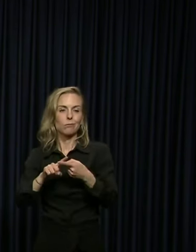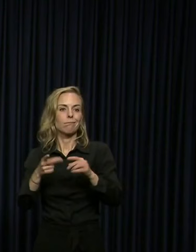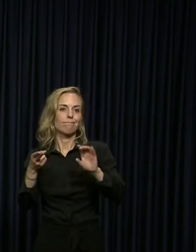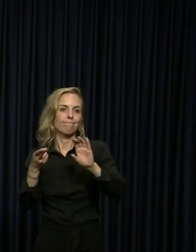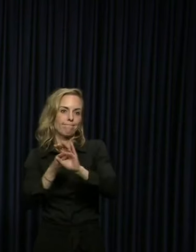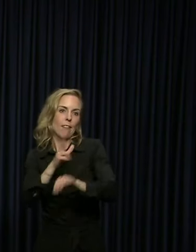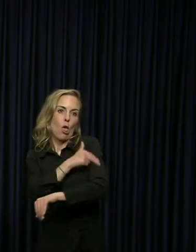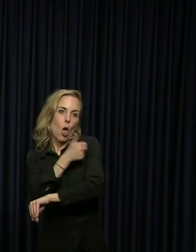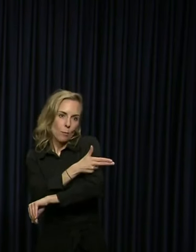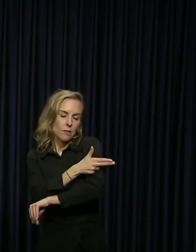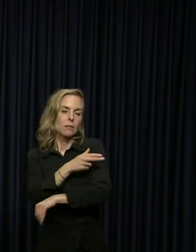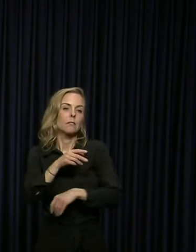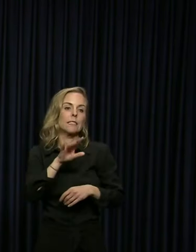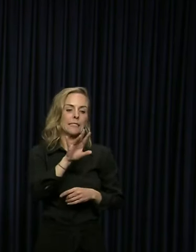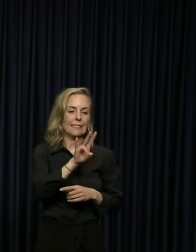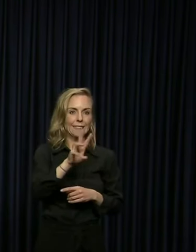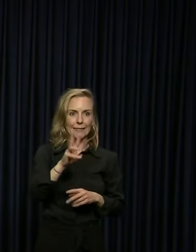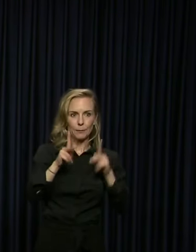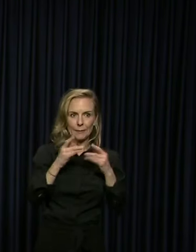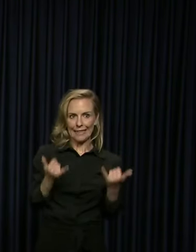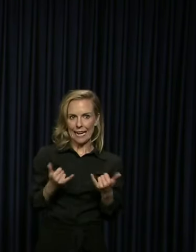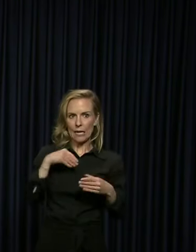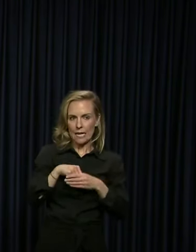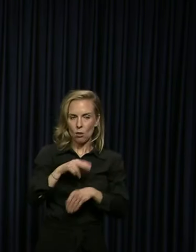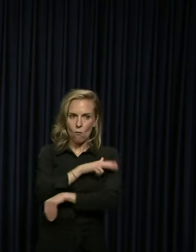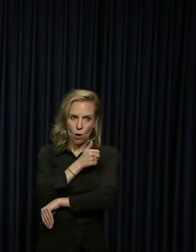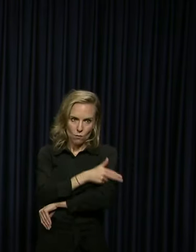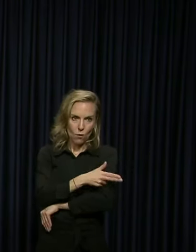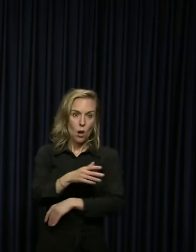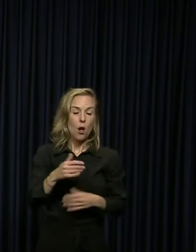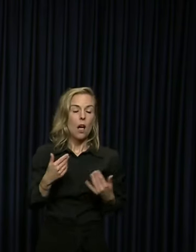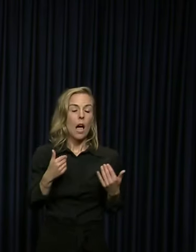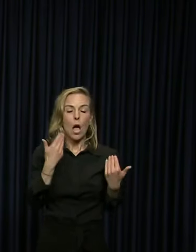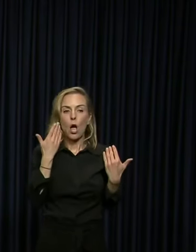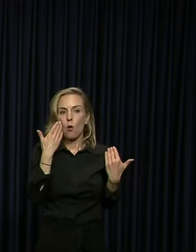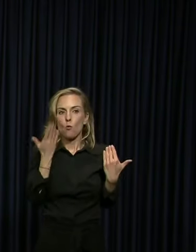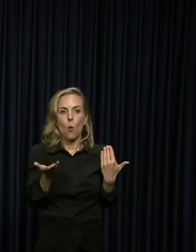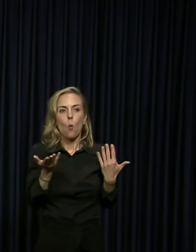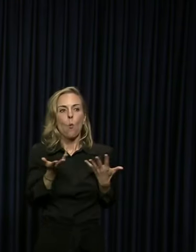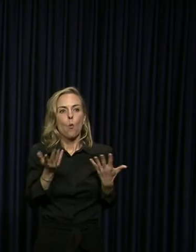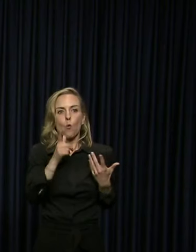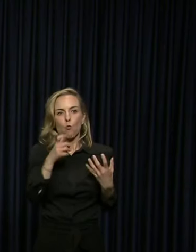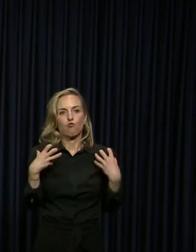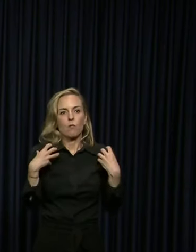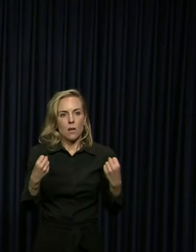EVERYWHERE, THAT ANY COUNTY THAT IS WHITE ON HERE, THERE ARE